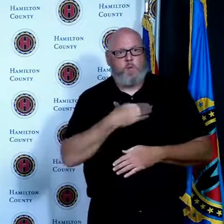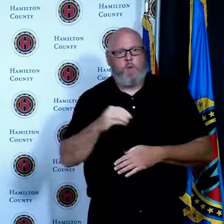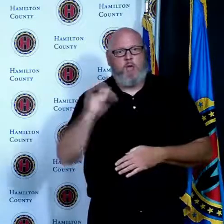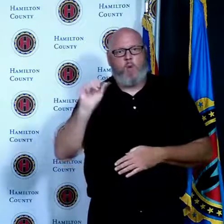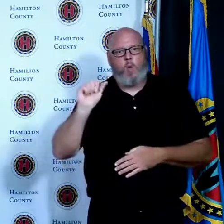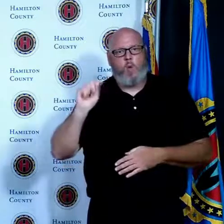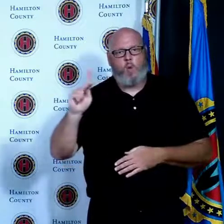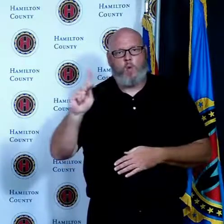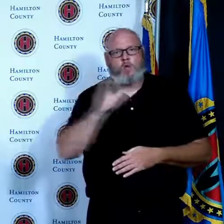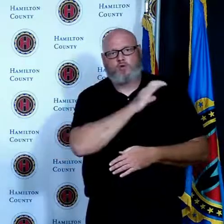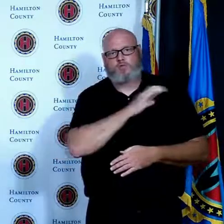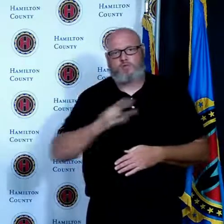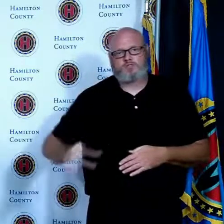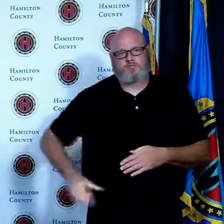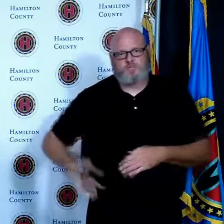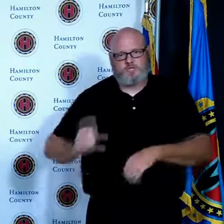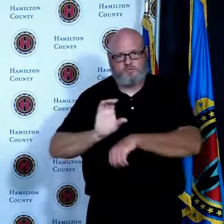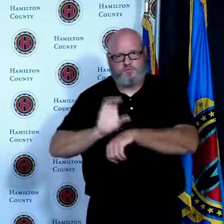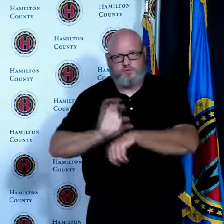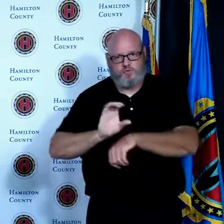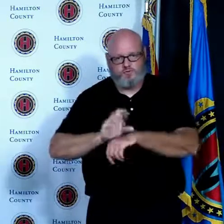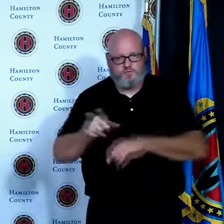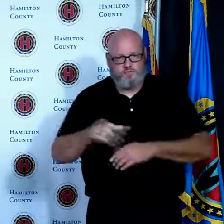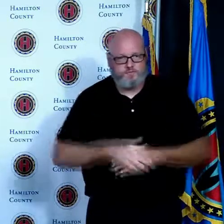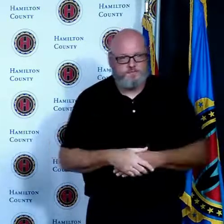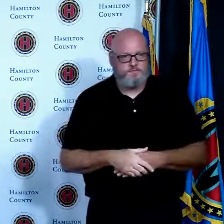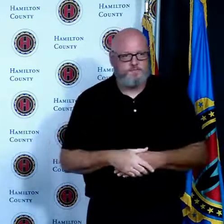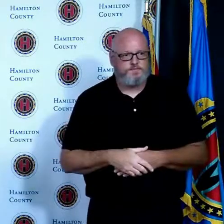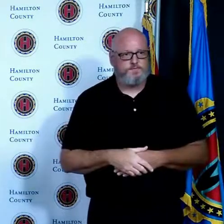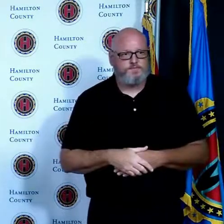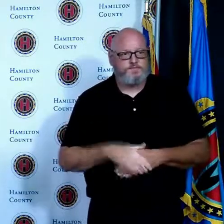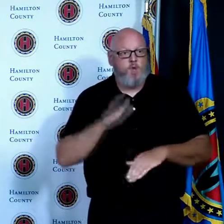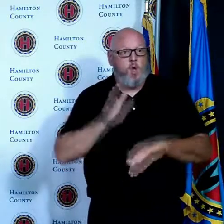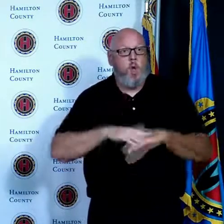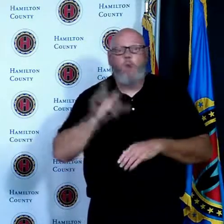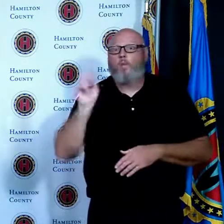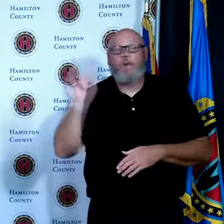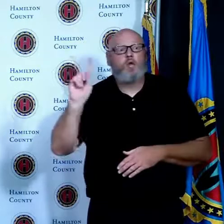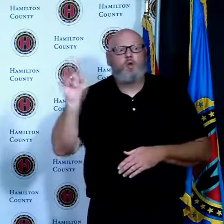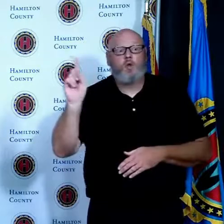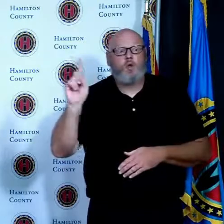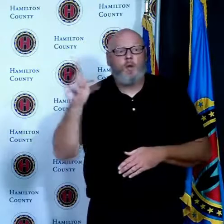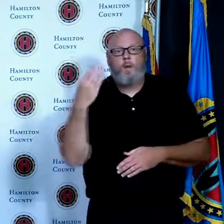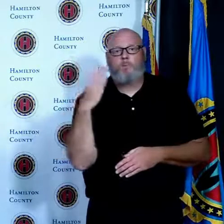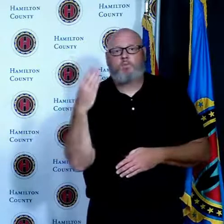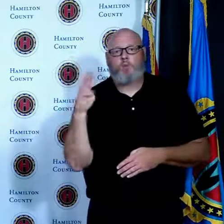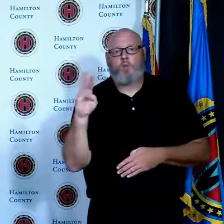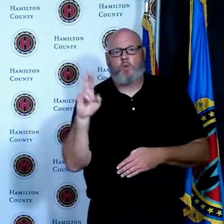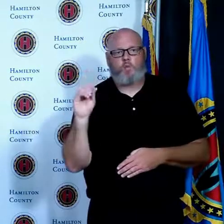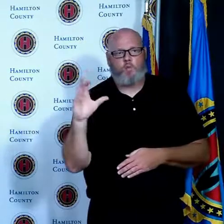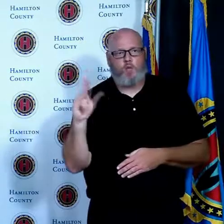testing goes from noon to four once again I mentioned last week there is very little wait so if you're interested in